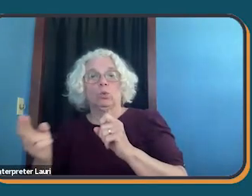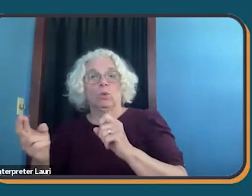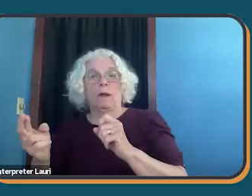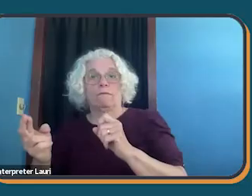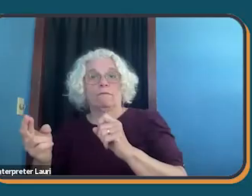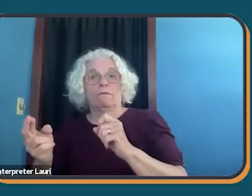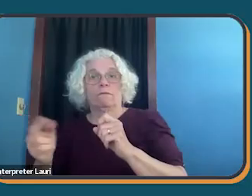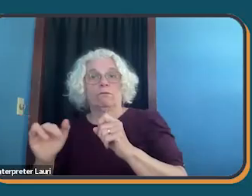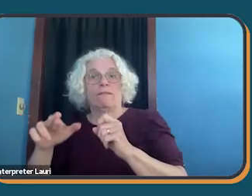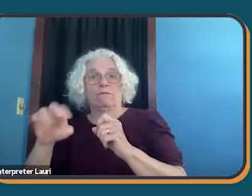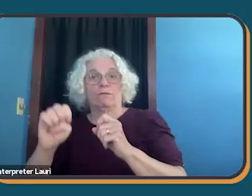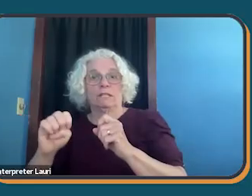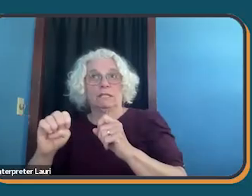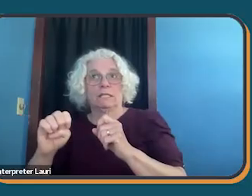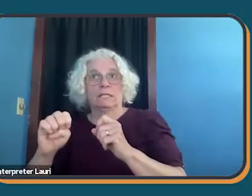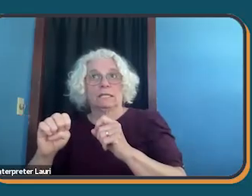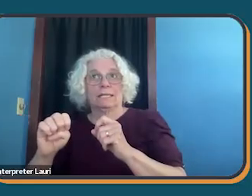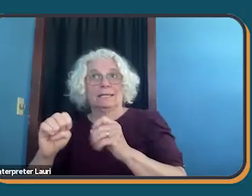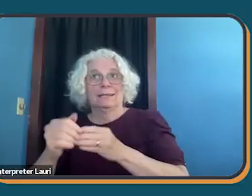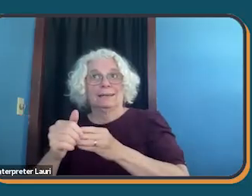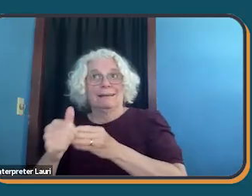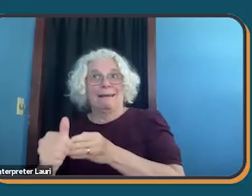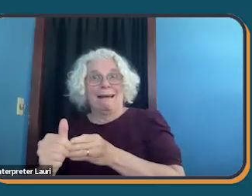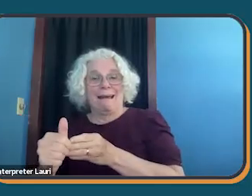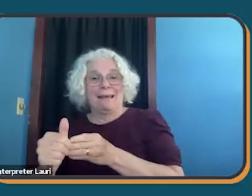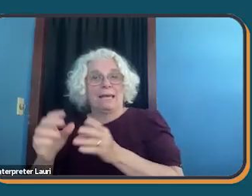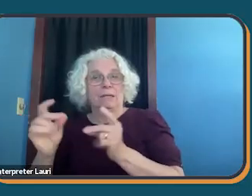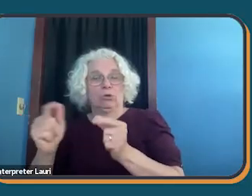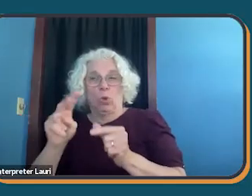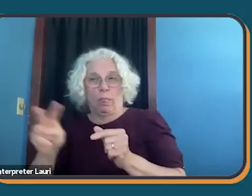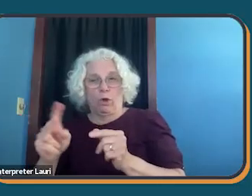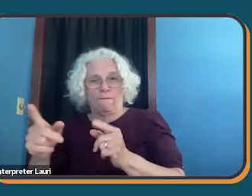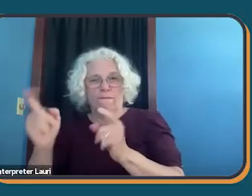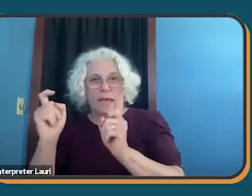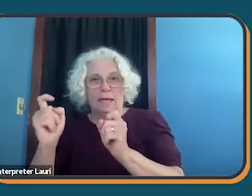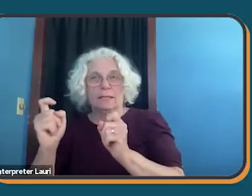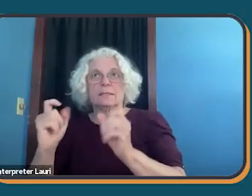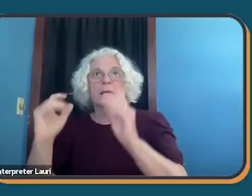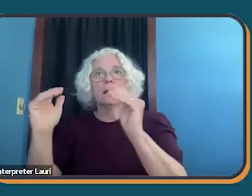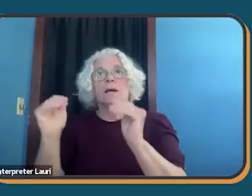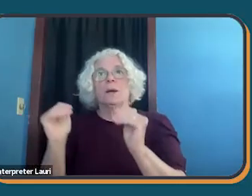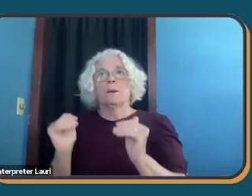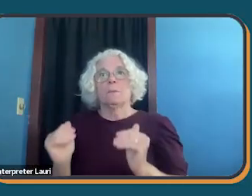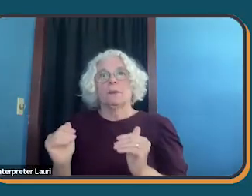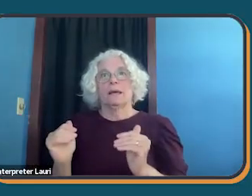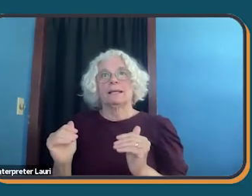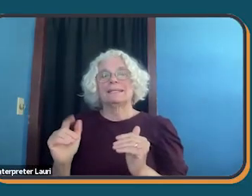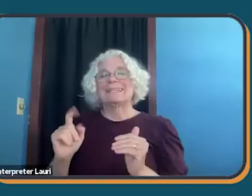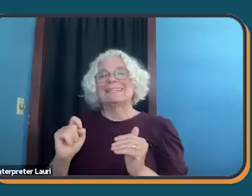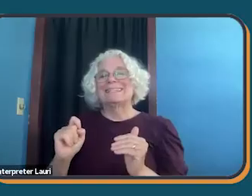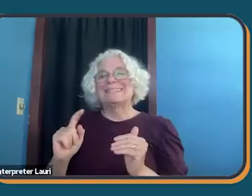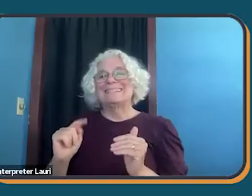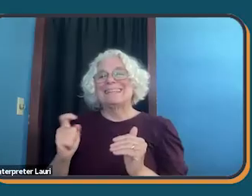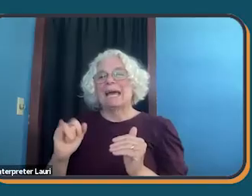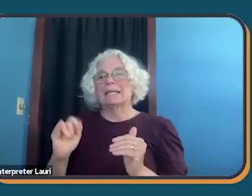that basic accommodation information quickly at the point of care. And then also we included information on tax incentives